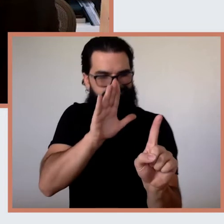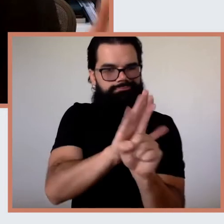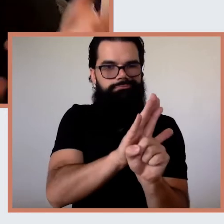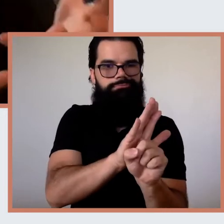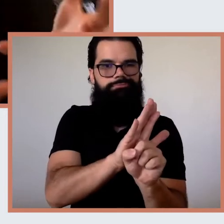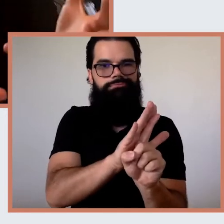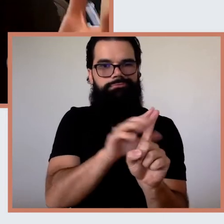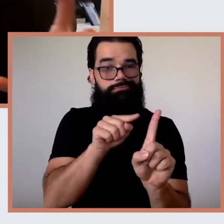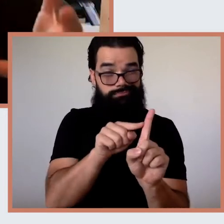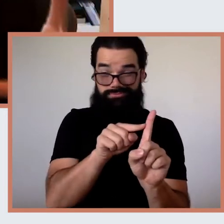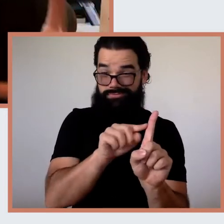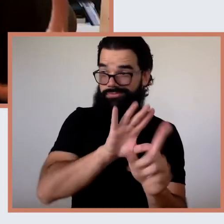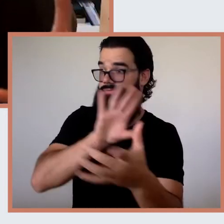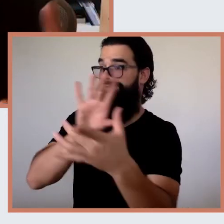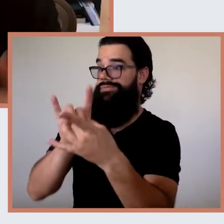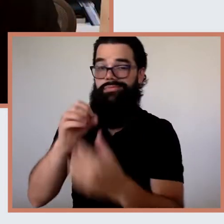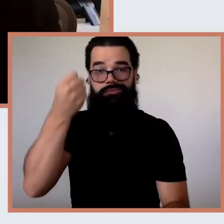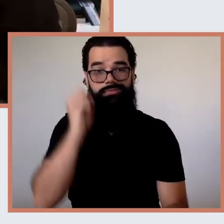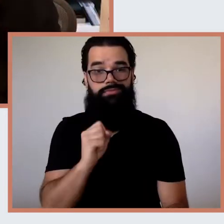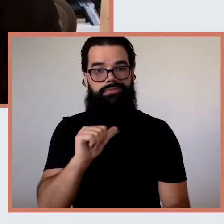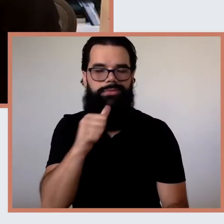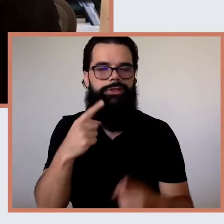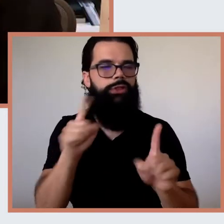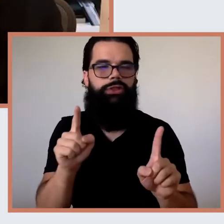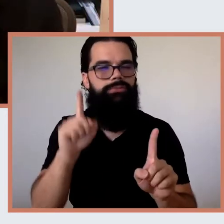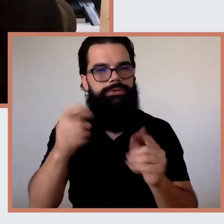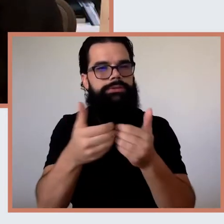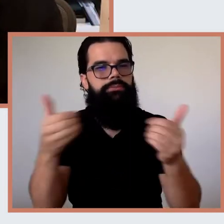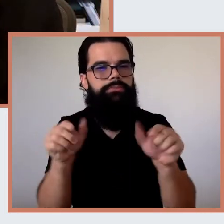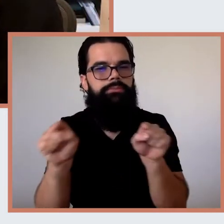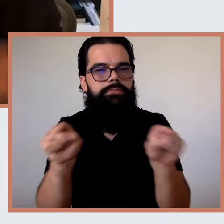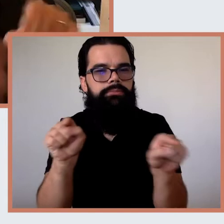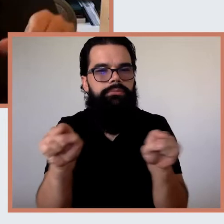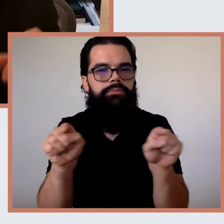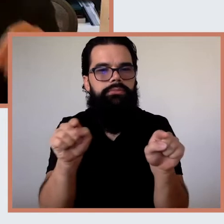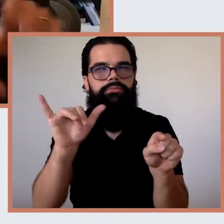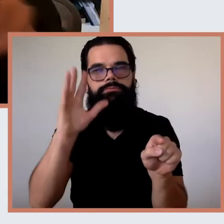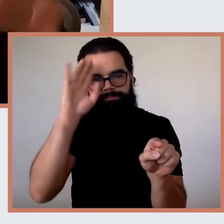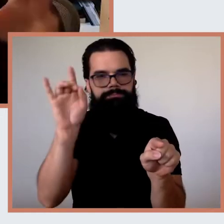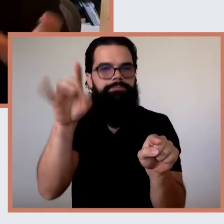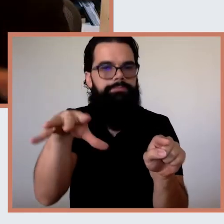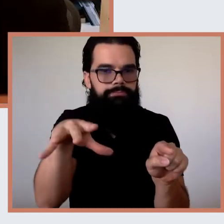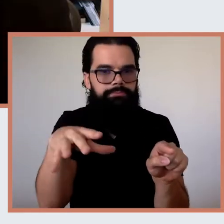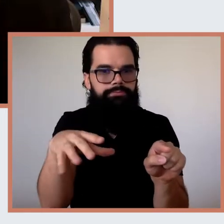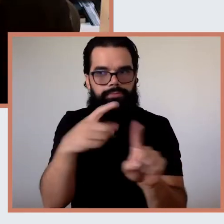She's still her own person, we still look to Carly and go, and Carly can say that doesn't work. Here's why it doesn't work, or here's an idea.